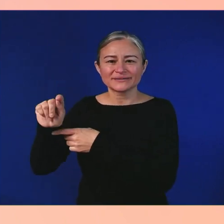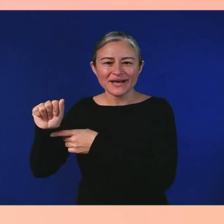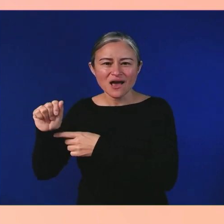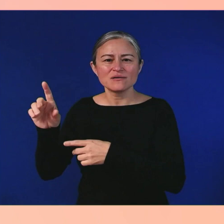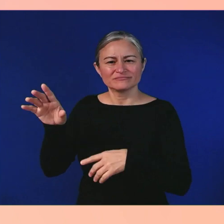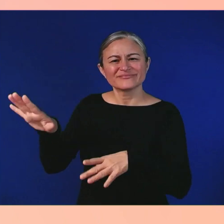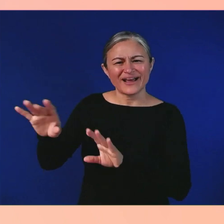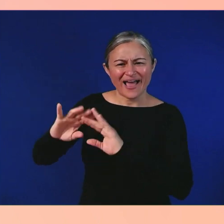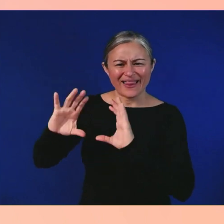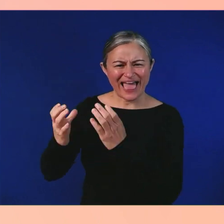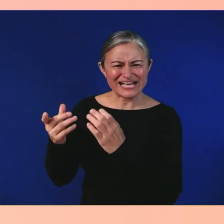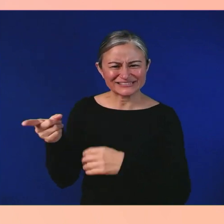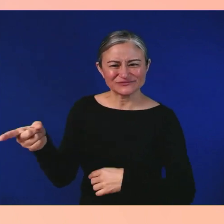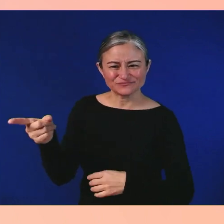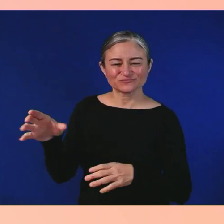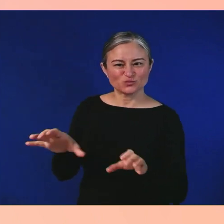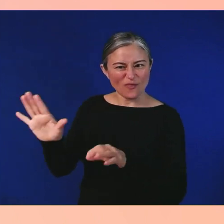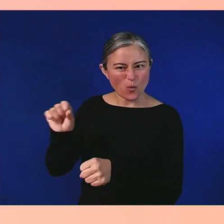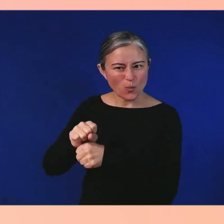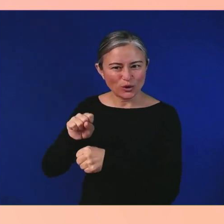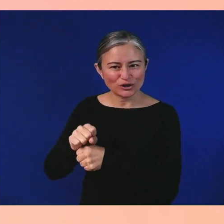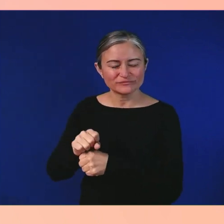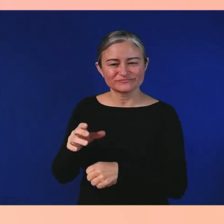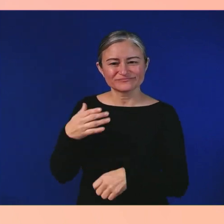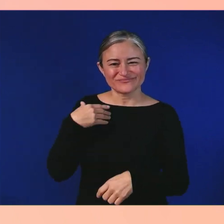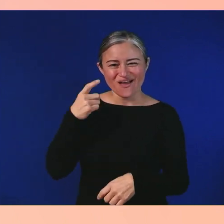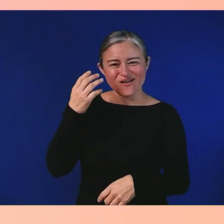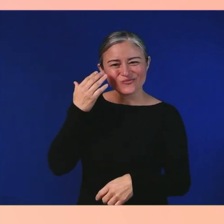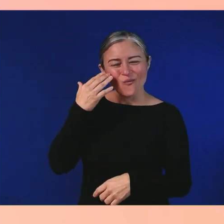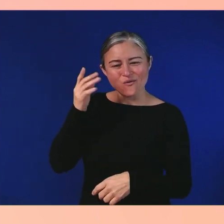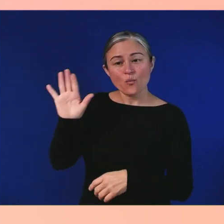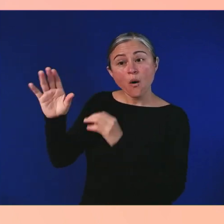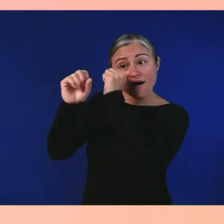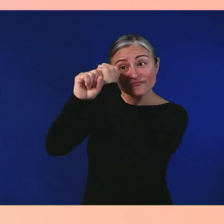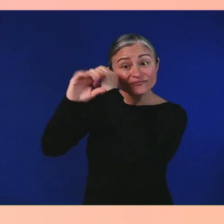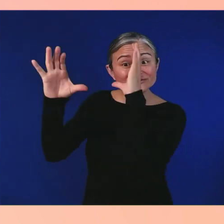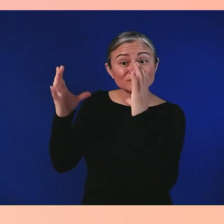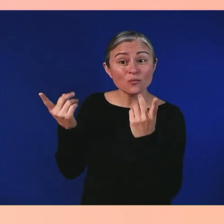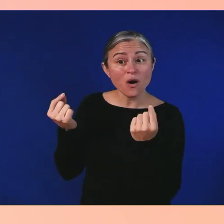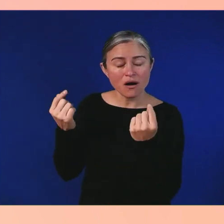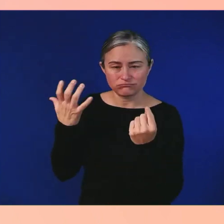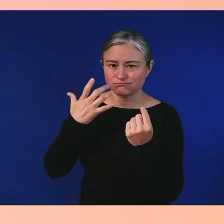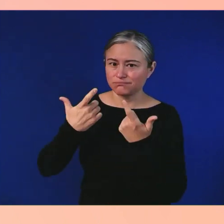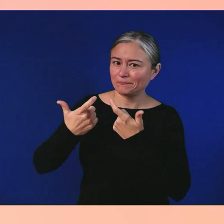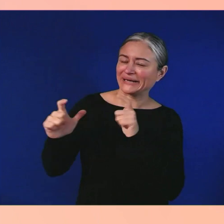way beyond that. What is that? Our vision is very simple. What we want to do is make sure that